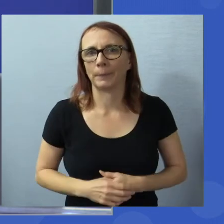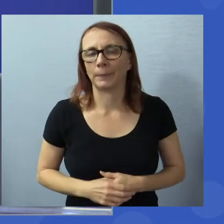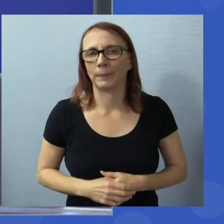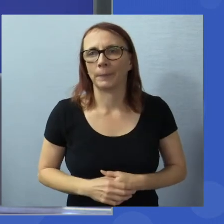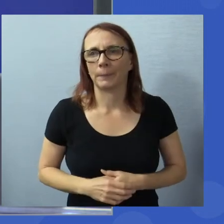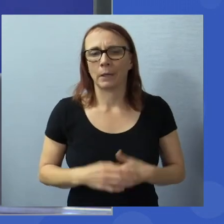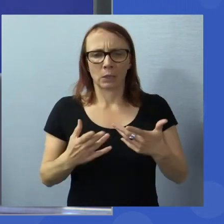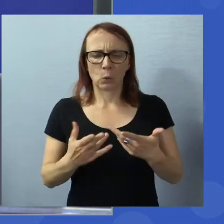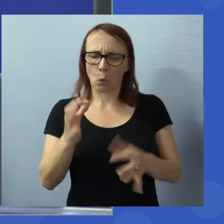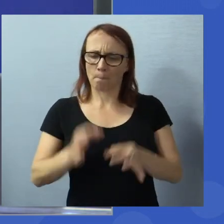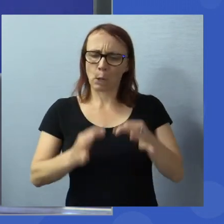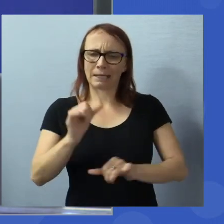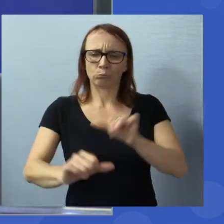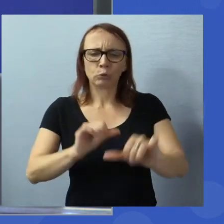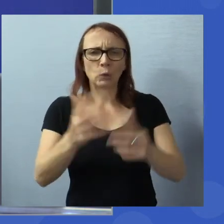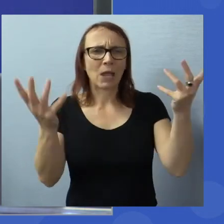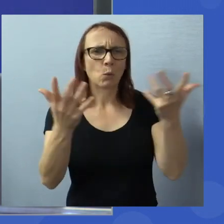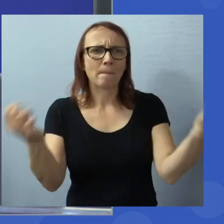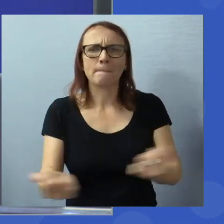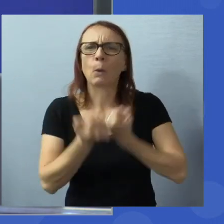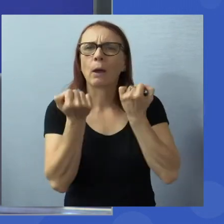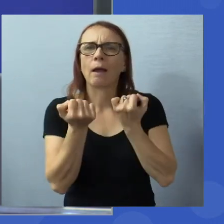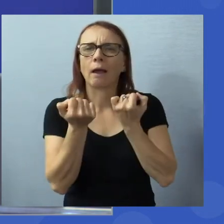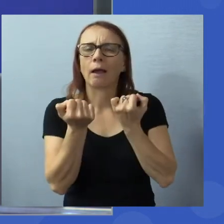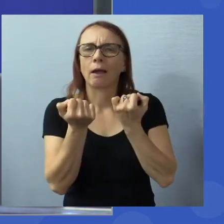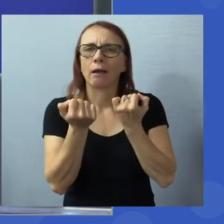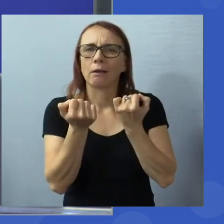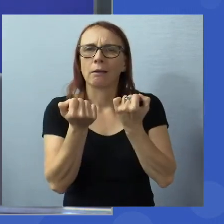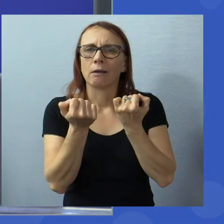politics and where power lies I think is a really important thing I'm really keen